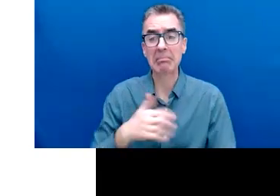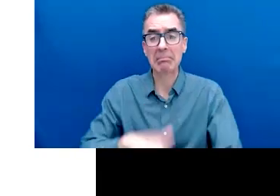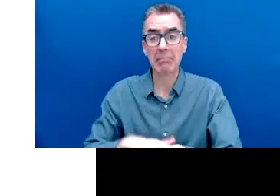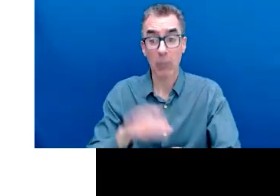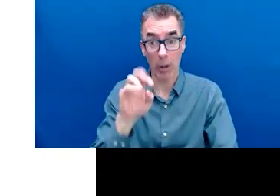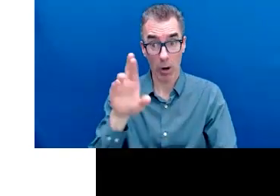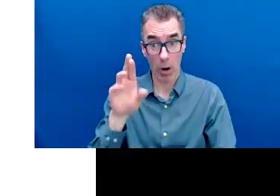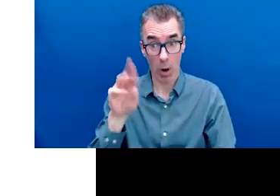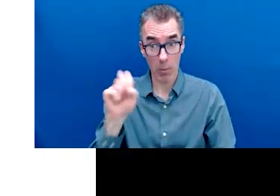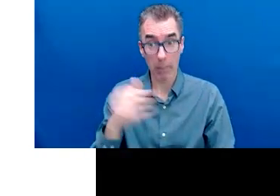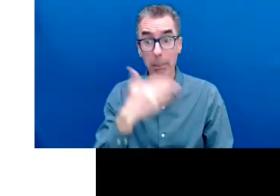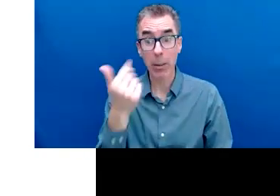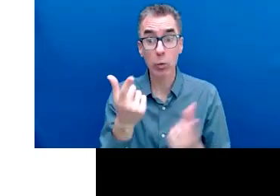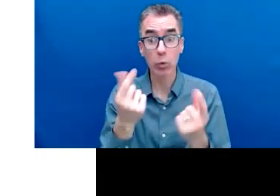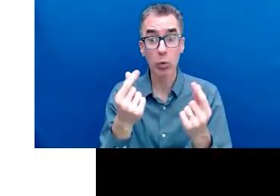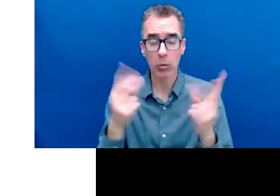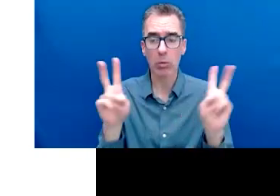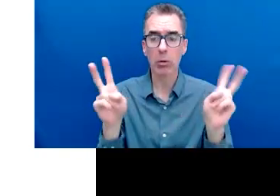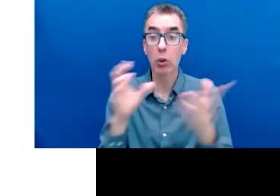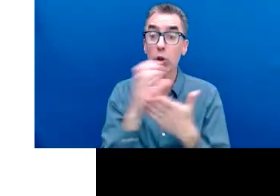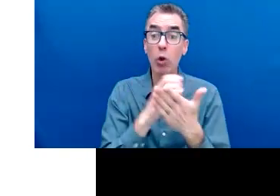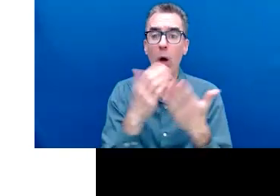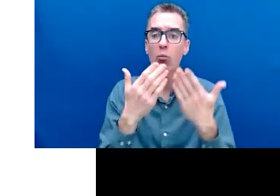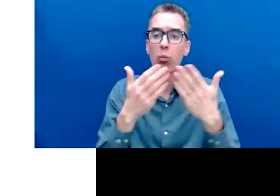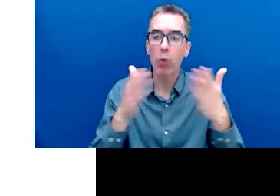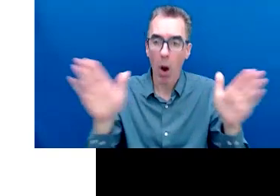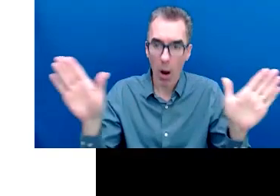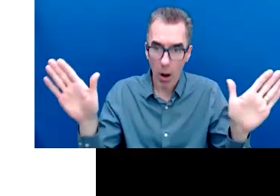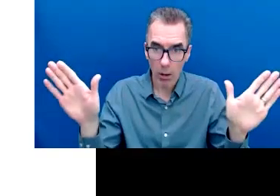you could do a really broad search, and then use those filters.